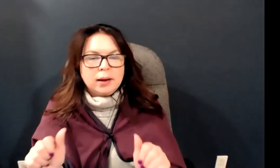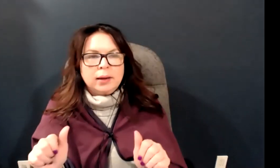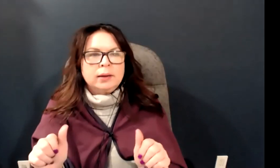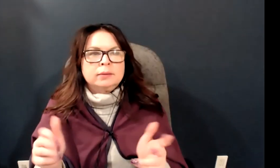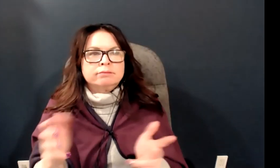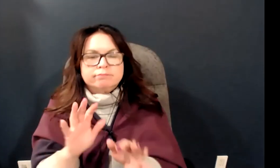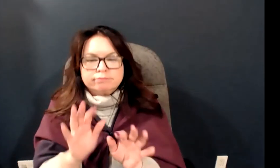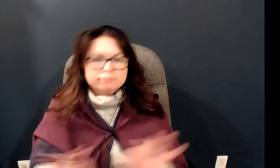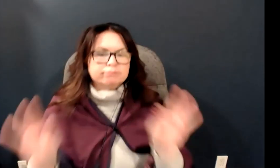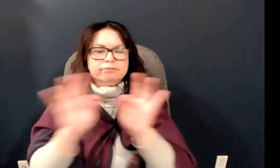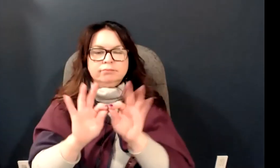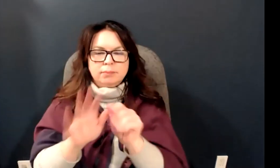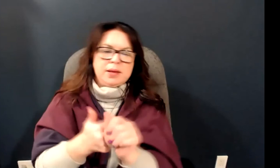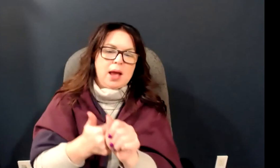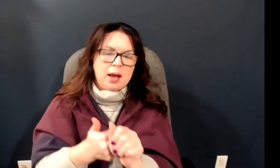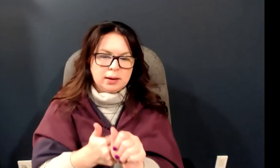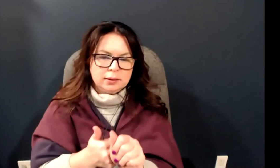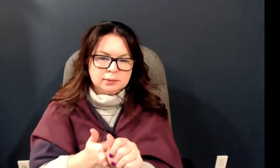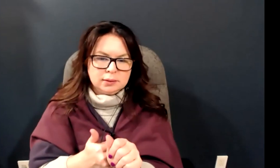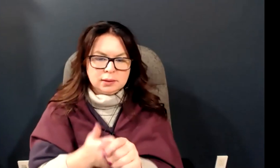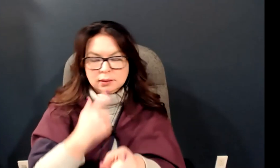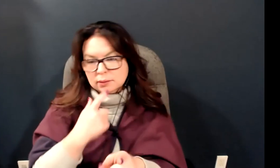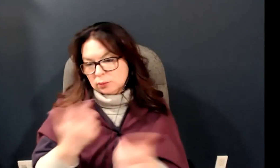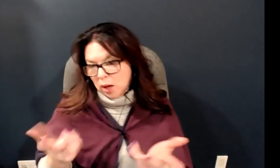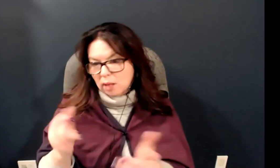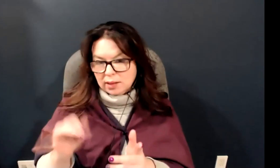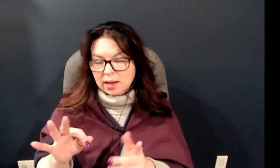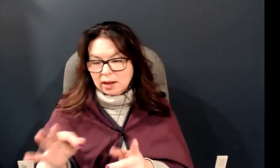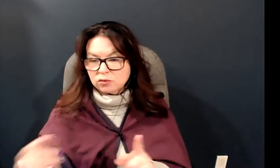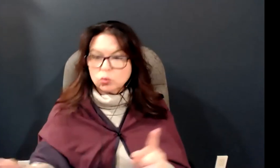against Donald Trump and it, Benny Thompson and that being brought by the dump NAACP to